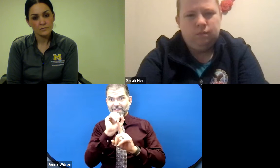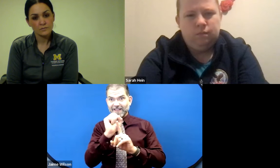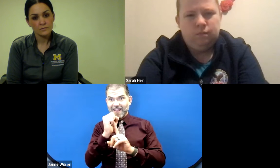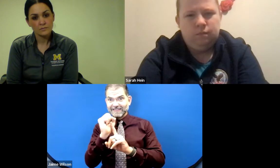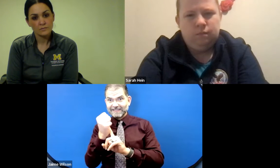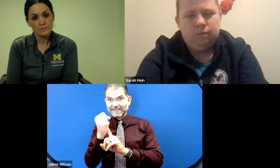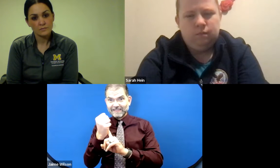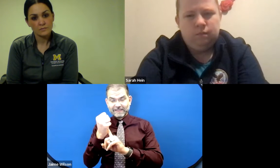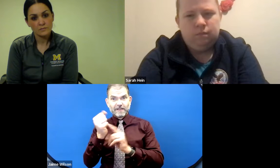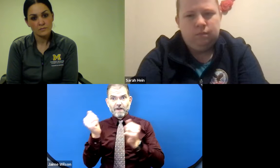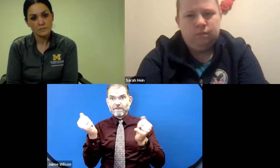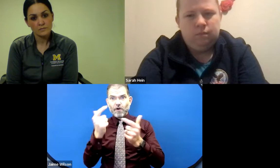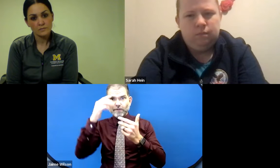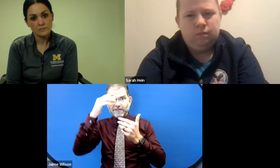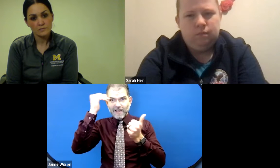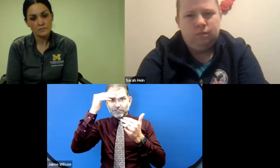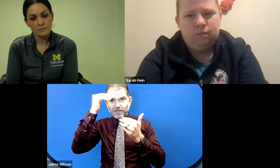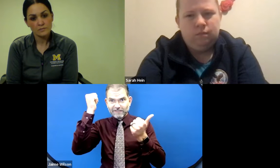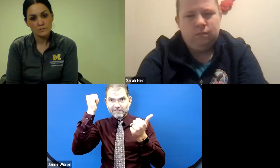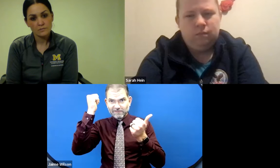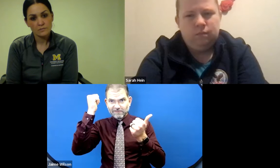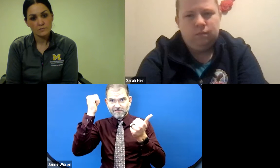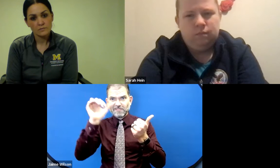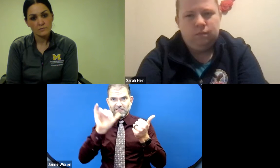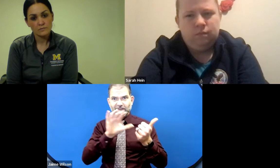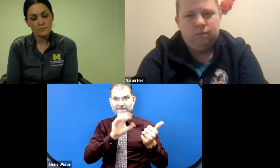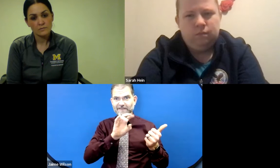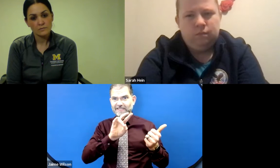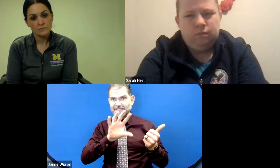ASL Interpreter: and 70 of cases ASL Interpreter: of all dementia.